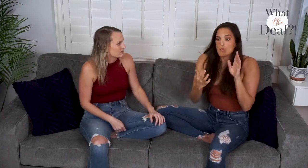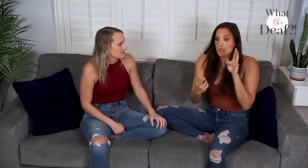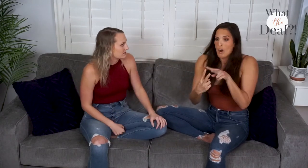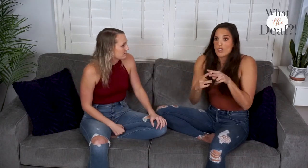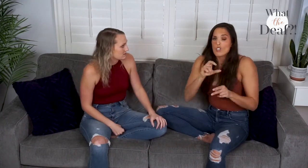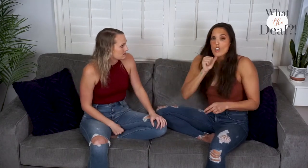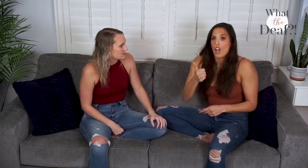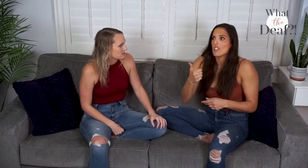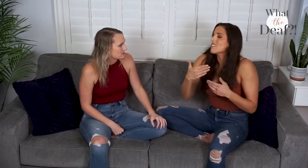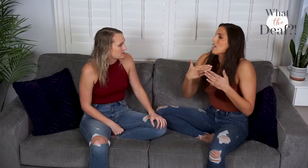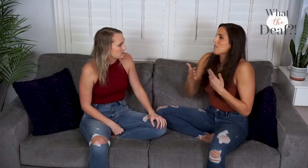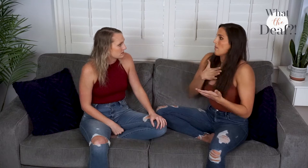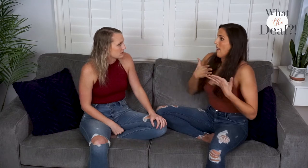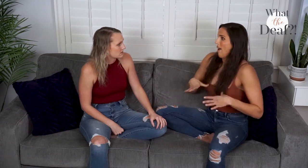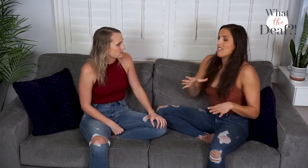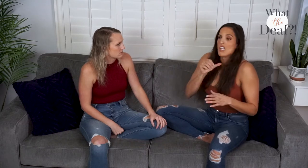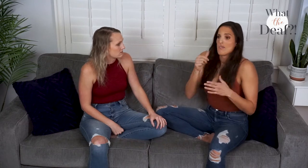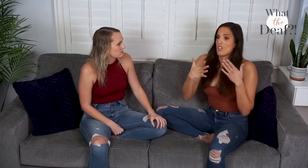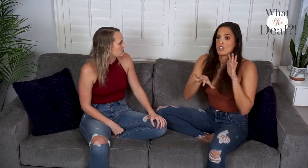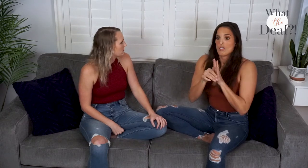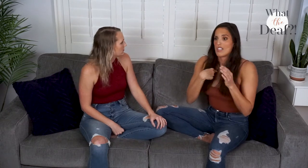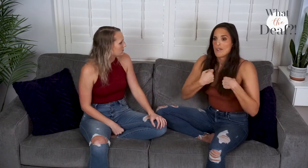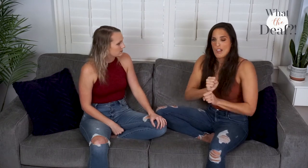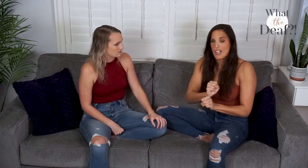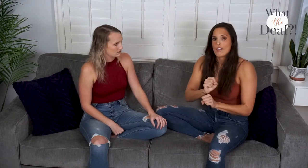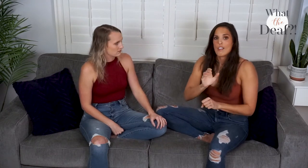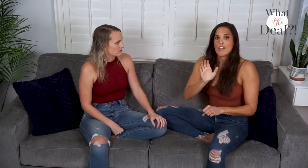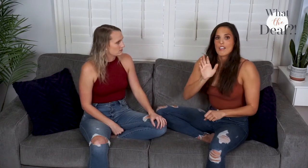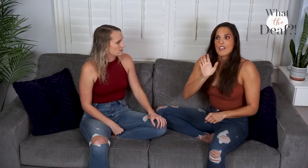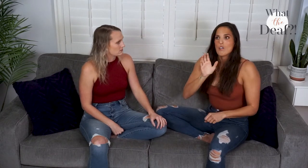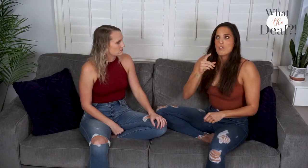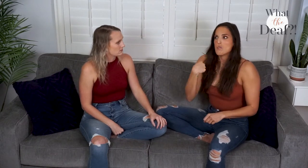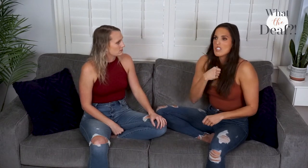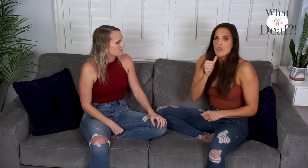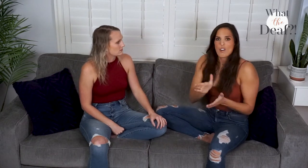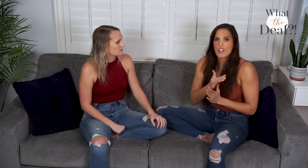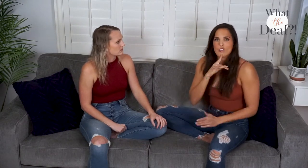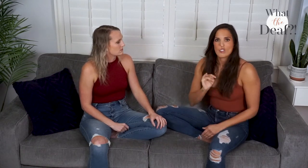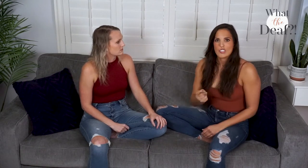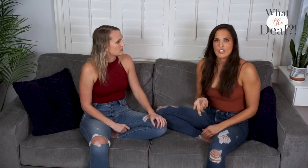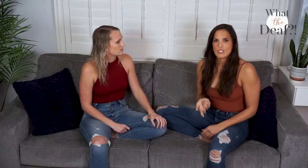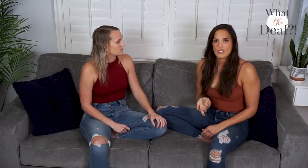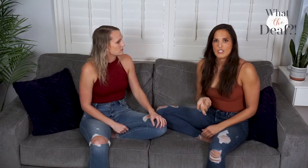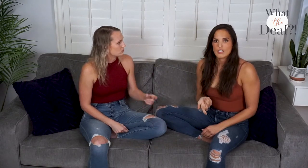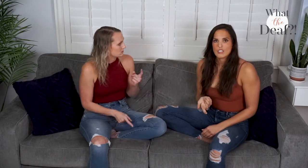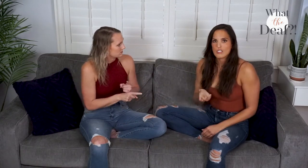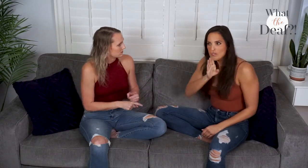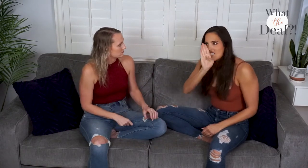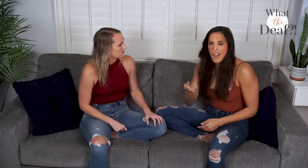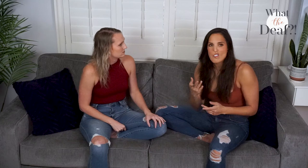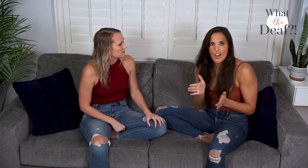It does not matter what my outfit was, what choices I make in my outfits, we don’t ask for it. Right.